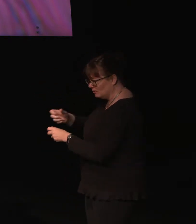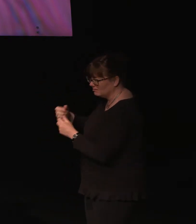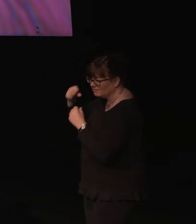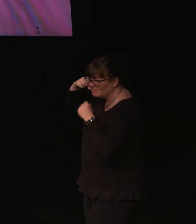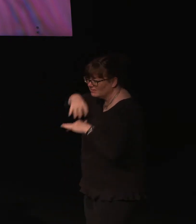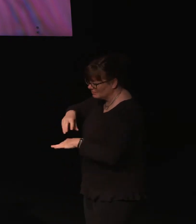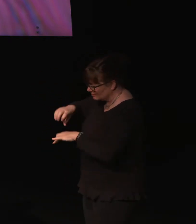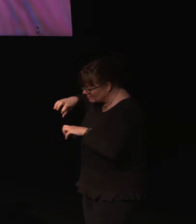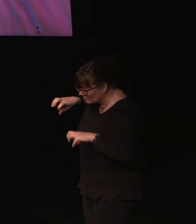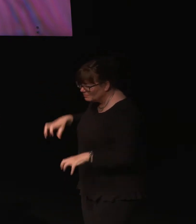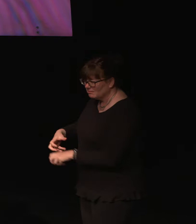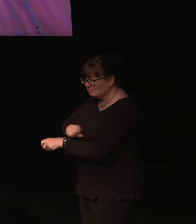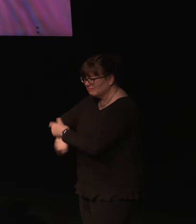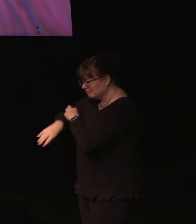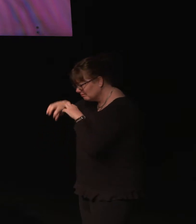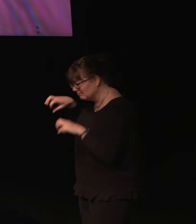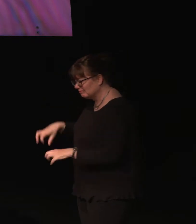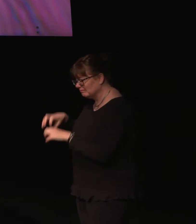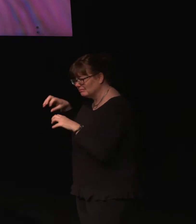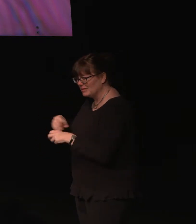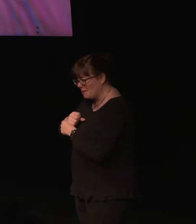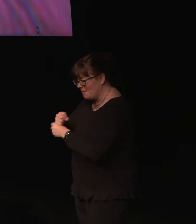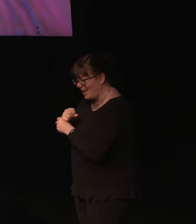learning how to make games that everyone can play.